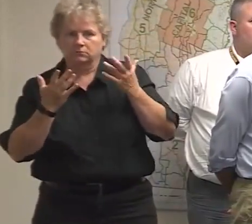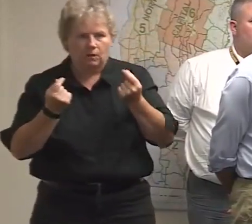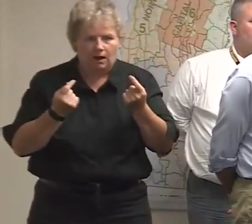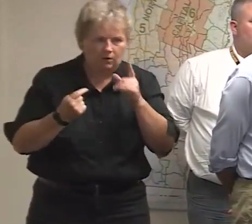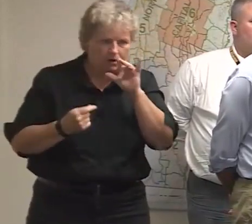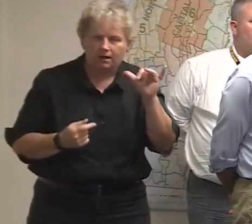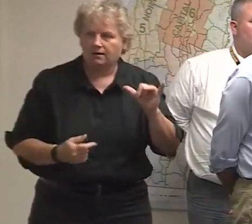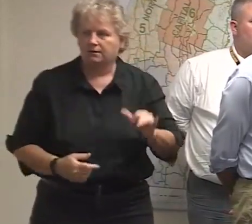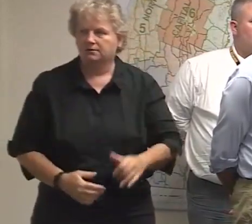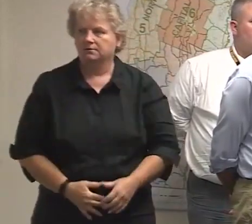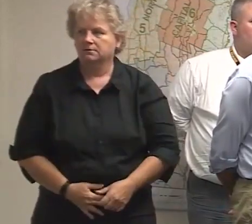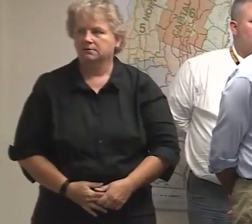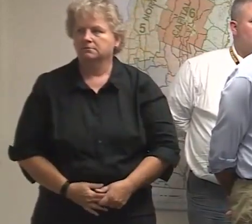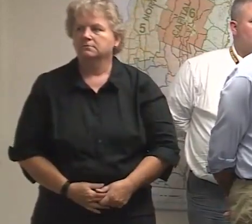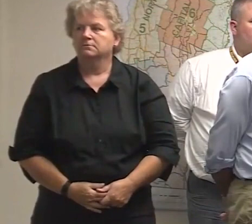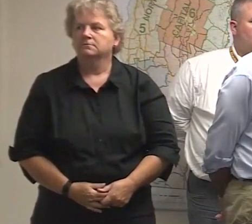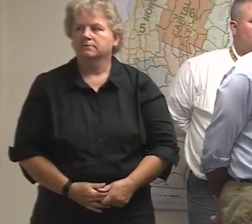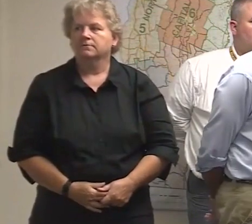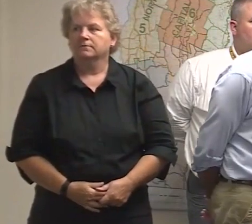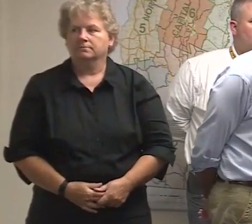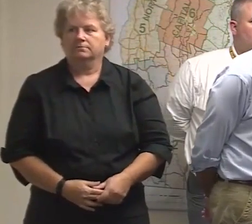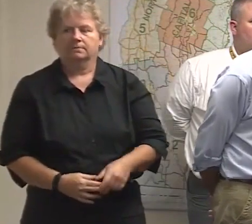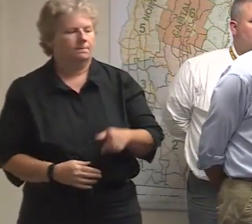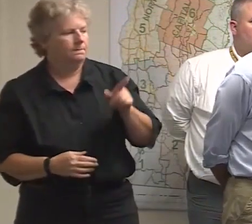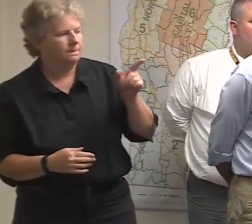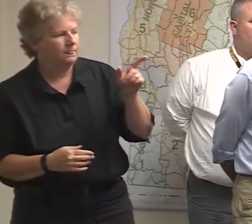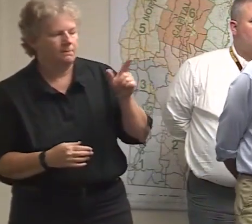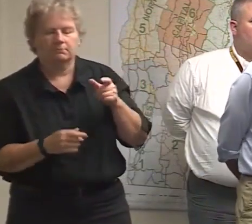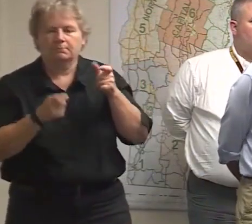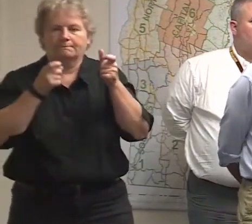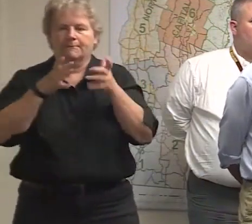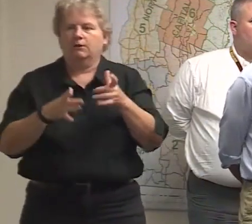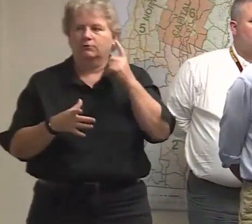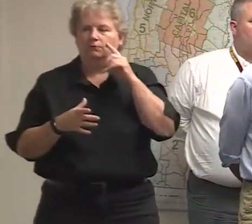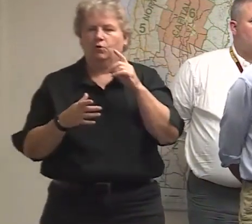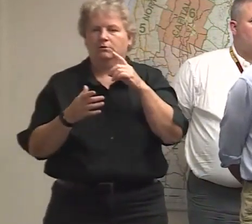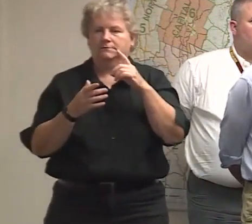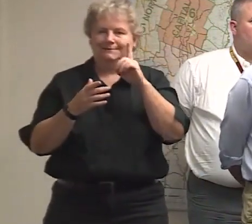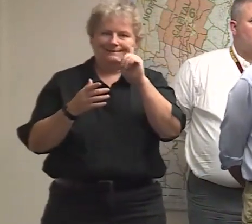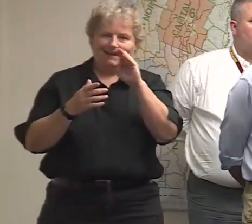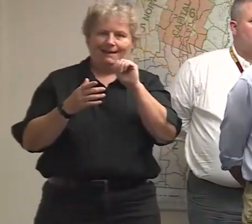FLAT, DIRECTOR OF ENGINEERING WITH OUR DAMS PROGRAM. WE ARE.